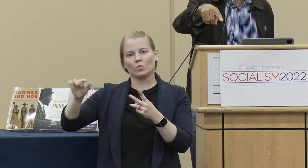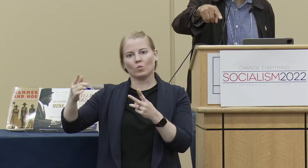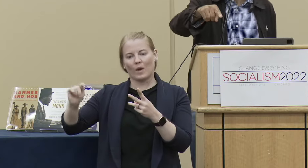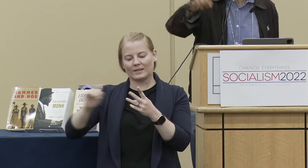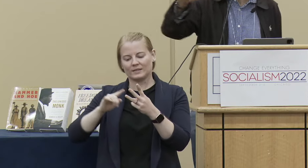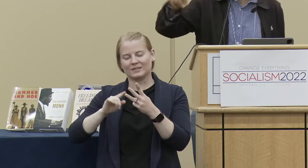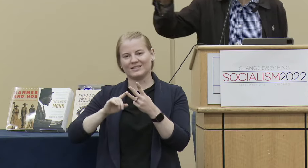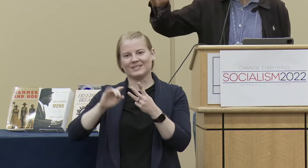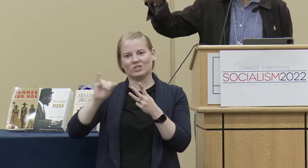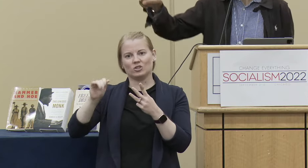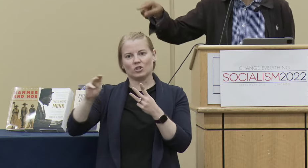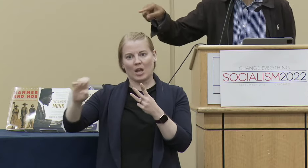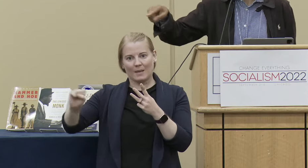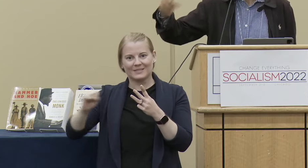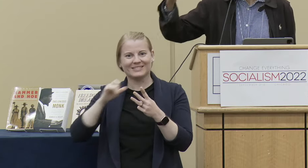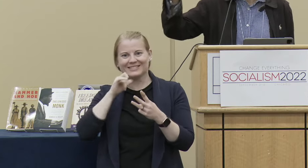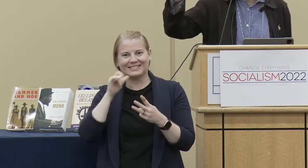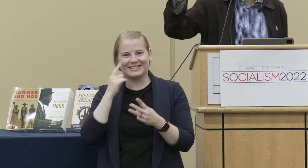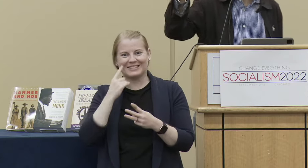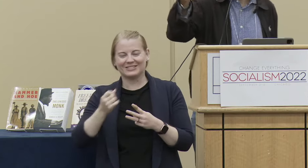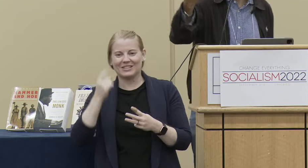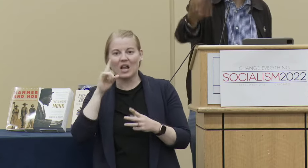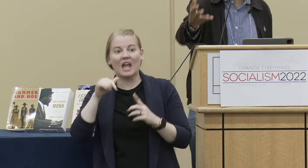intellectuals did not understand the tradition until